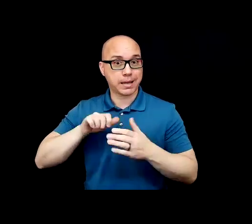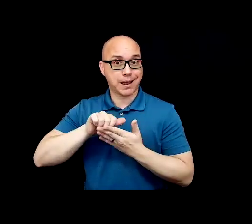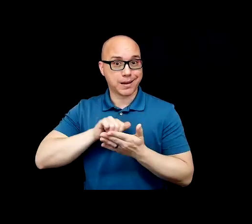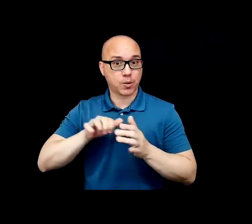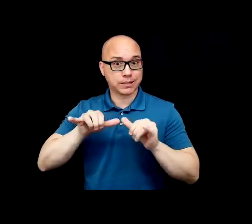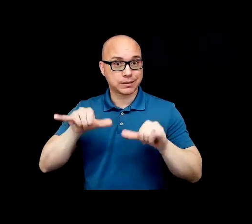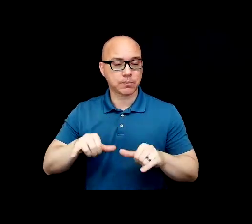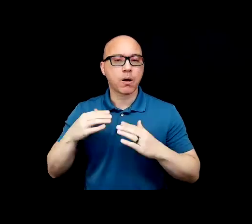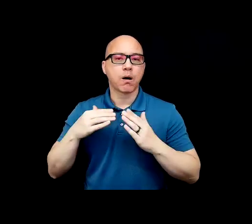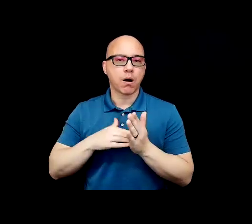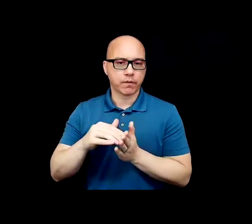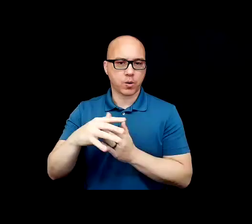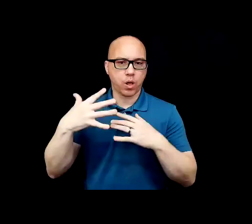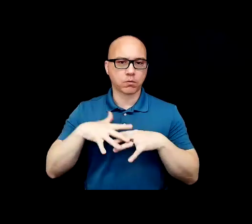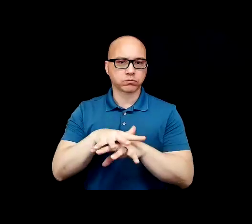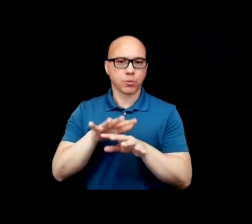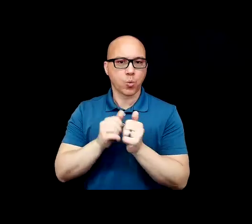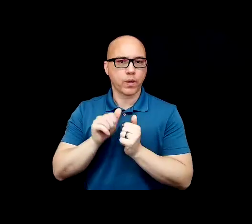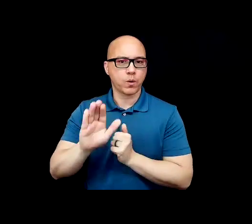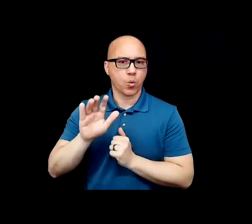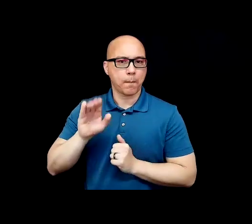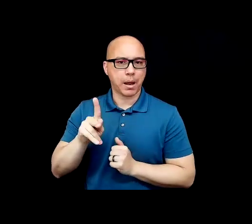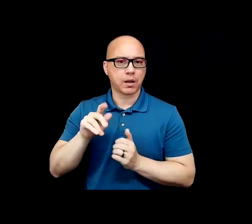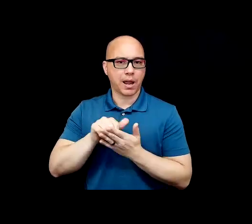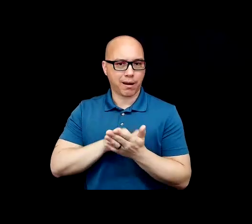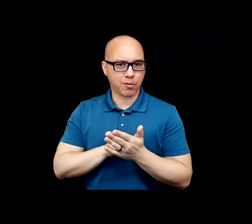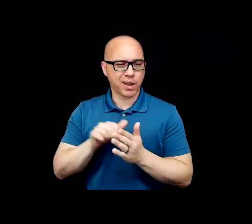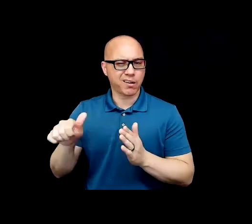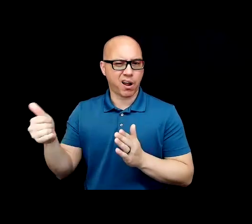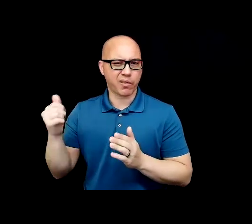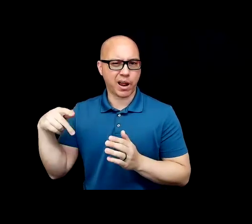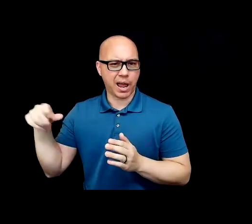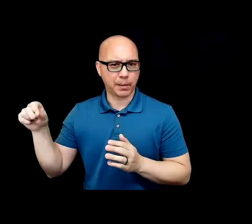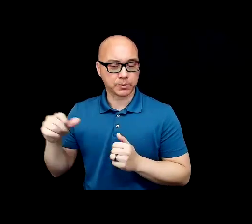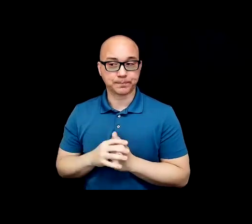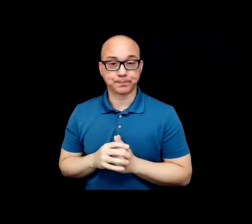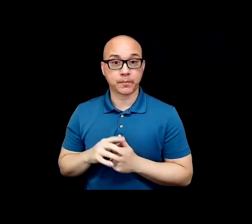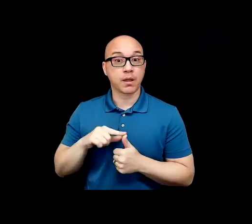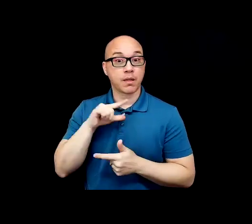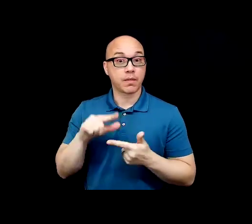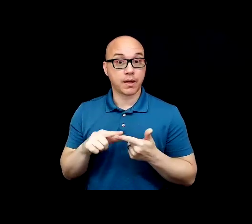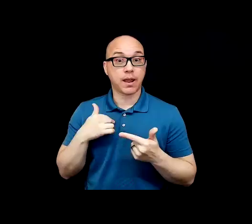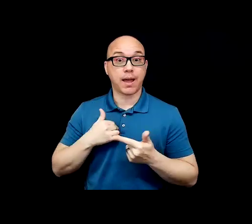accounts and other apps that you may use. Then you have your Desktop accounting systems.